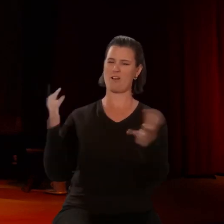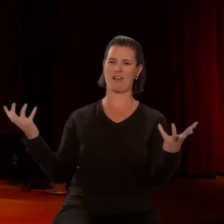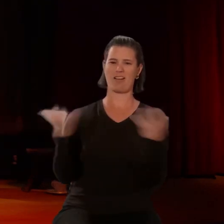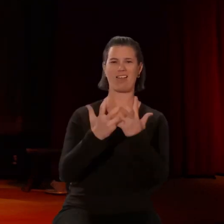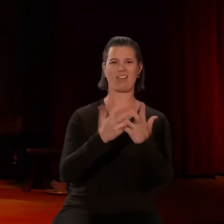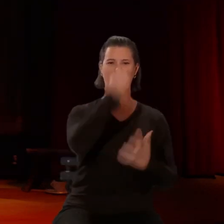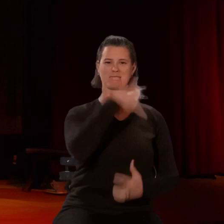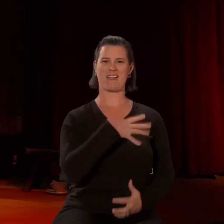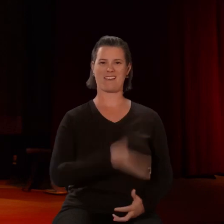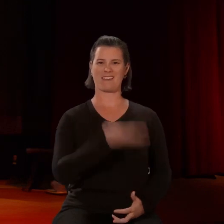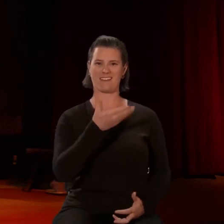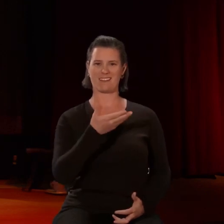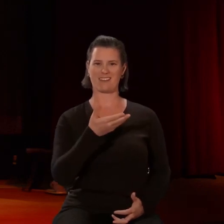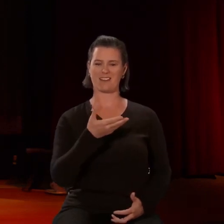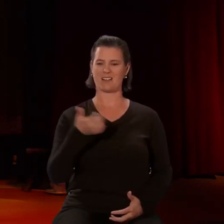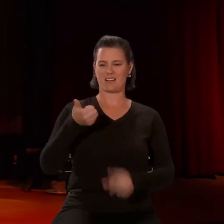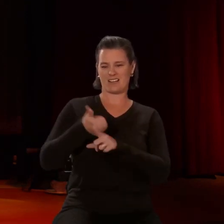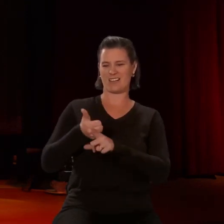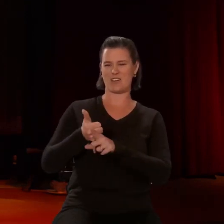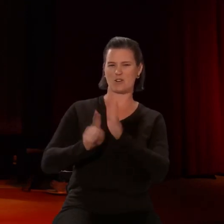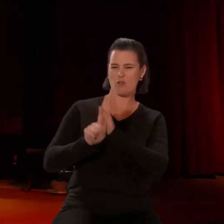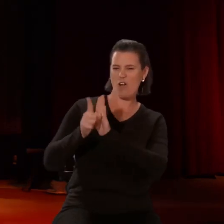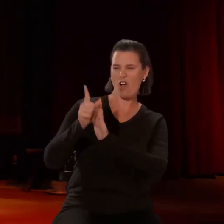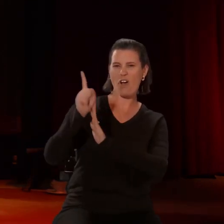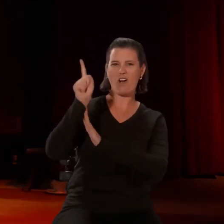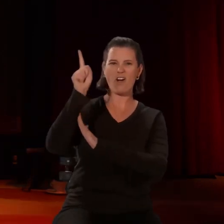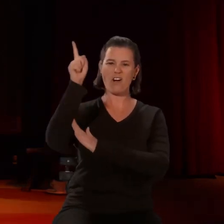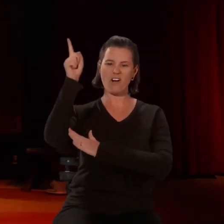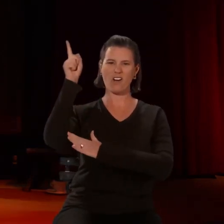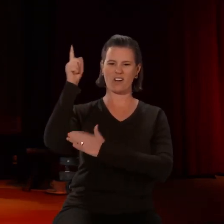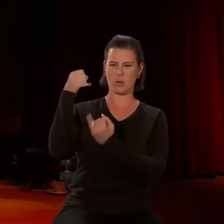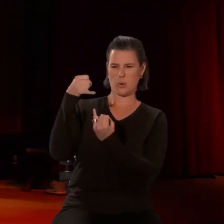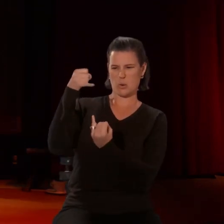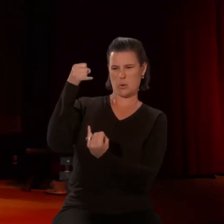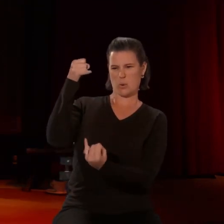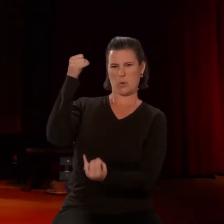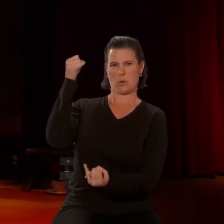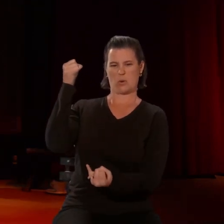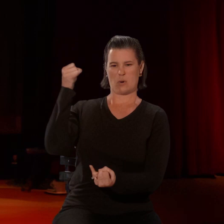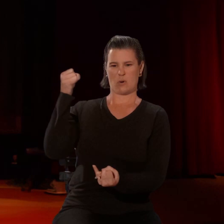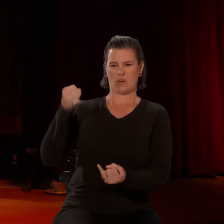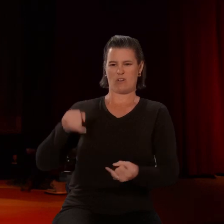Ichabod Crane, all tall and lanky. Ichabod Crane, with long arms,